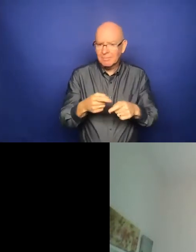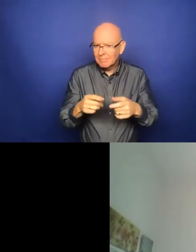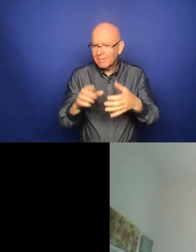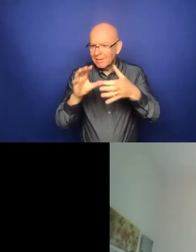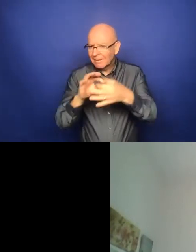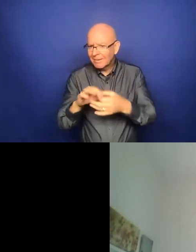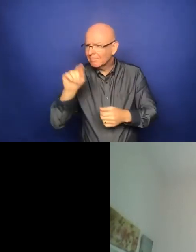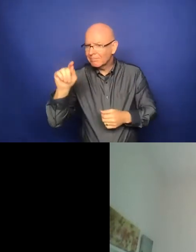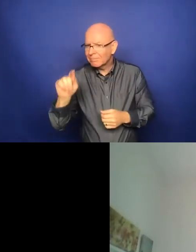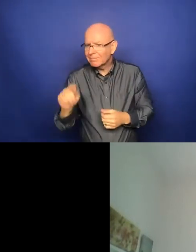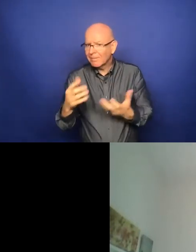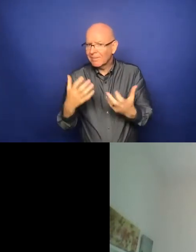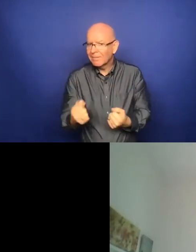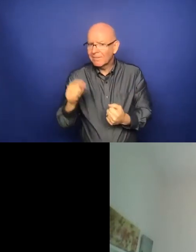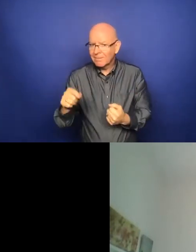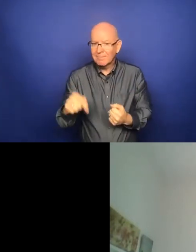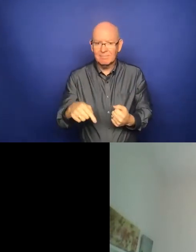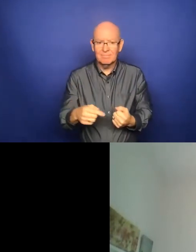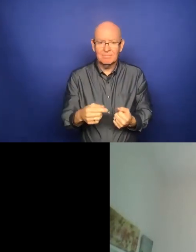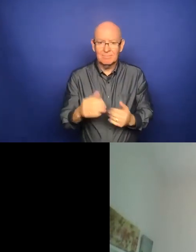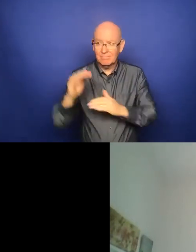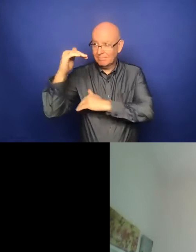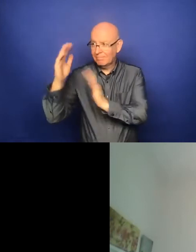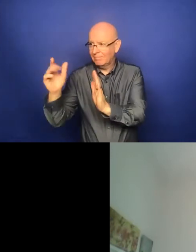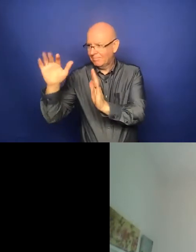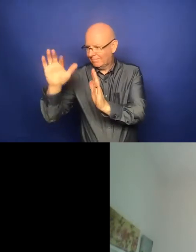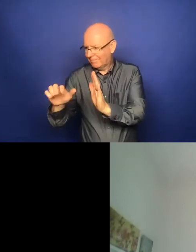, healthcare --